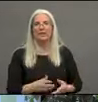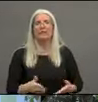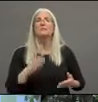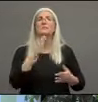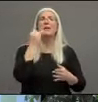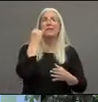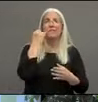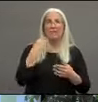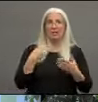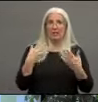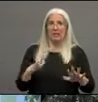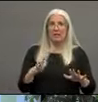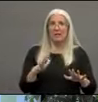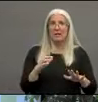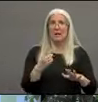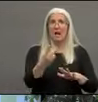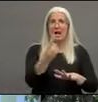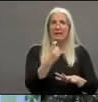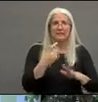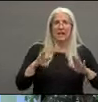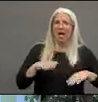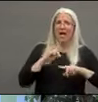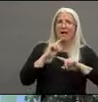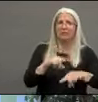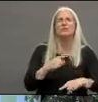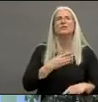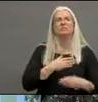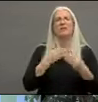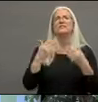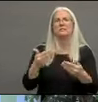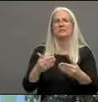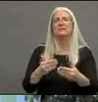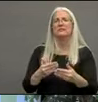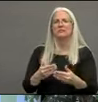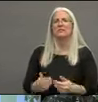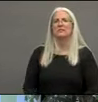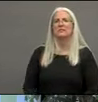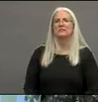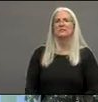Yes, we definitely want to thank everybody out there who has been keeping the social